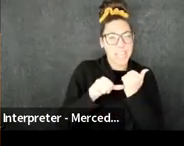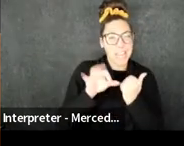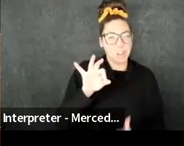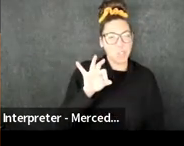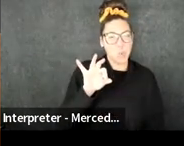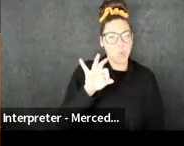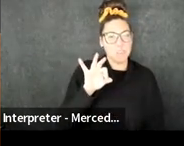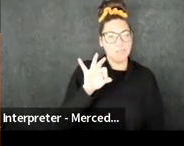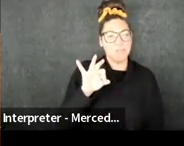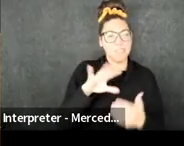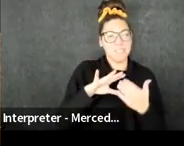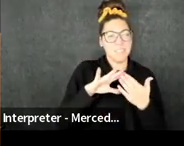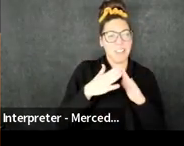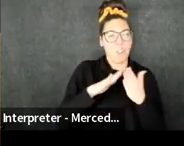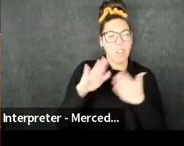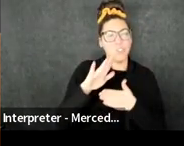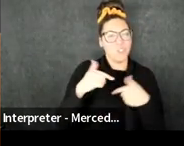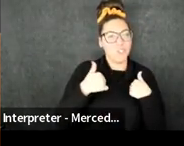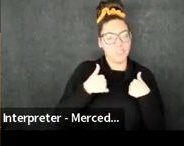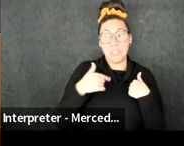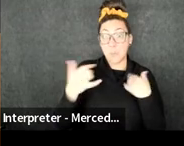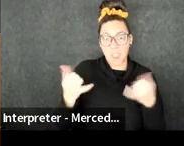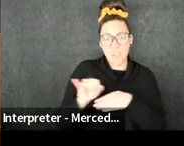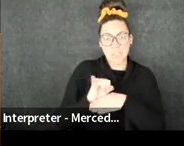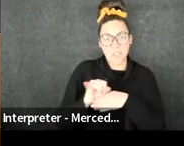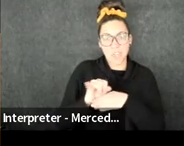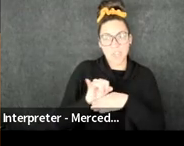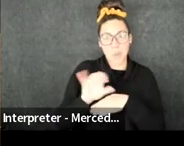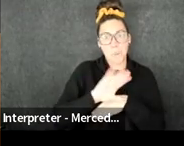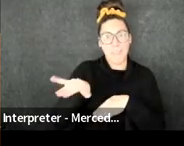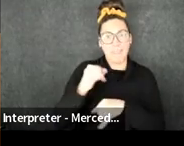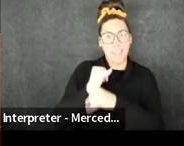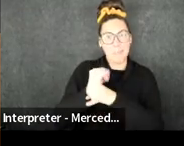so having the opportunity to intern and be back on campus was very exciting for me.